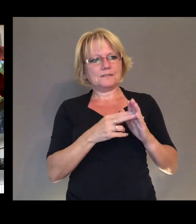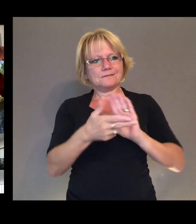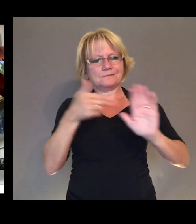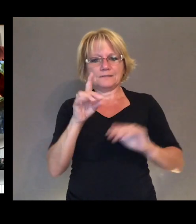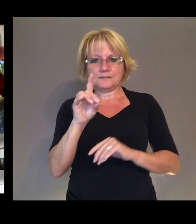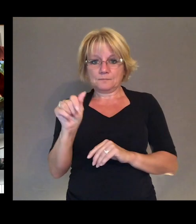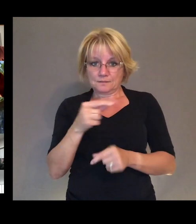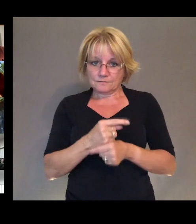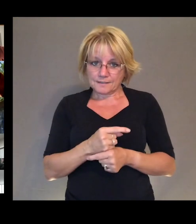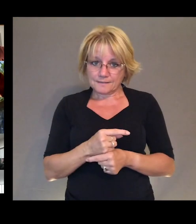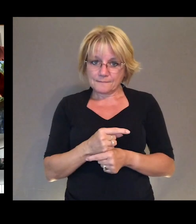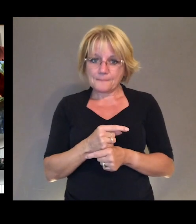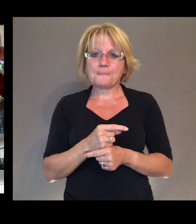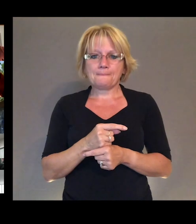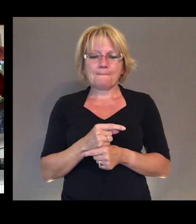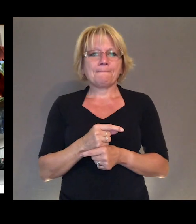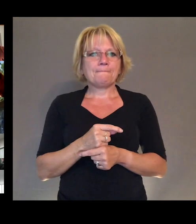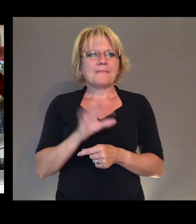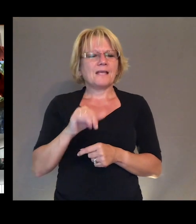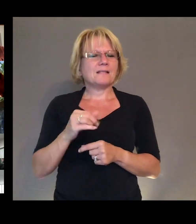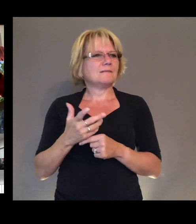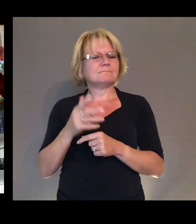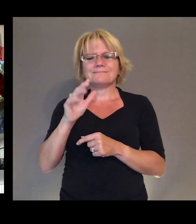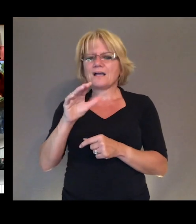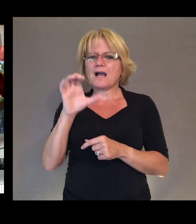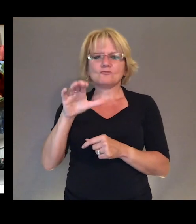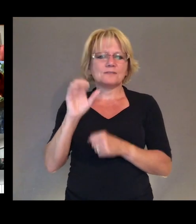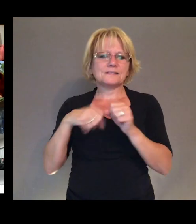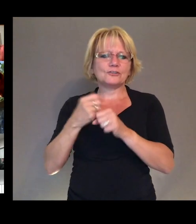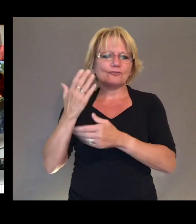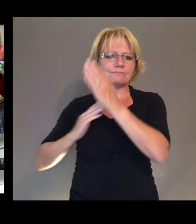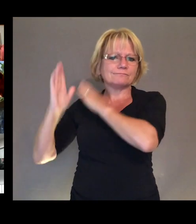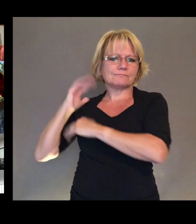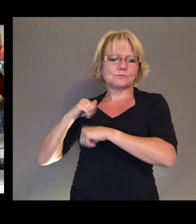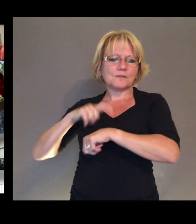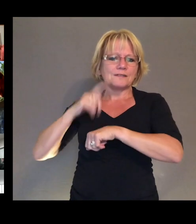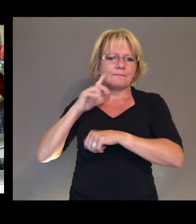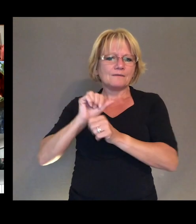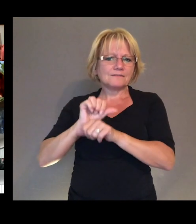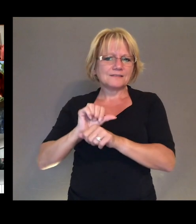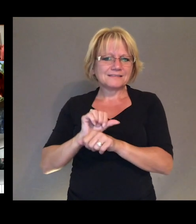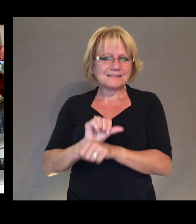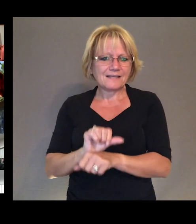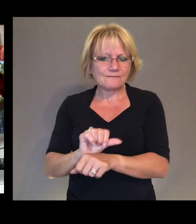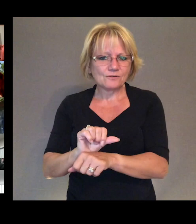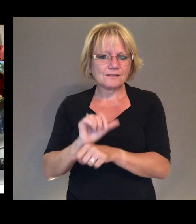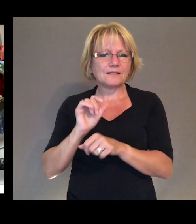So this goes back like hundreds and hundreds of years through the times of slavery. But back in like the 1900s, you know,